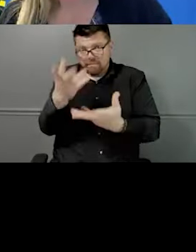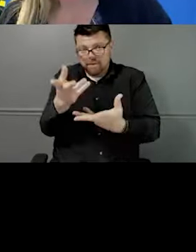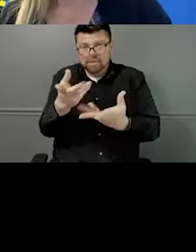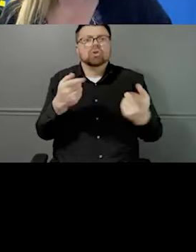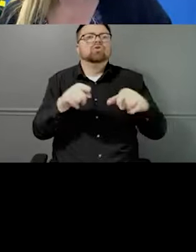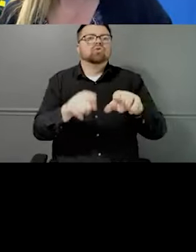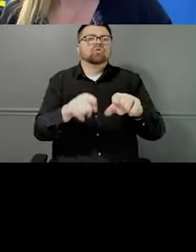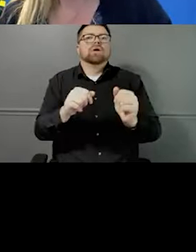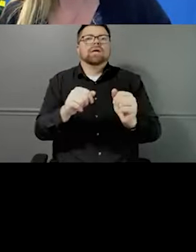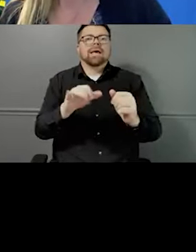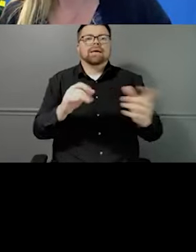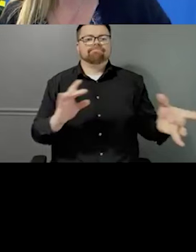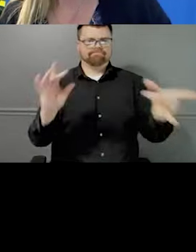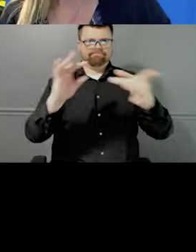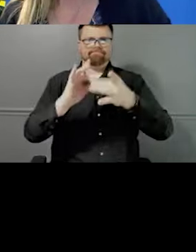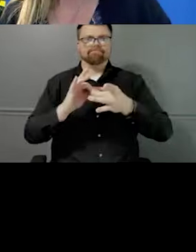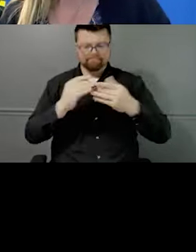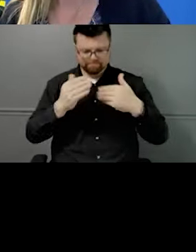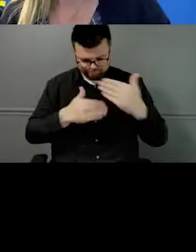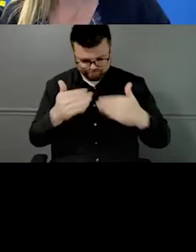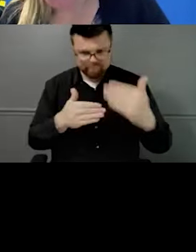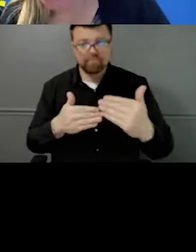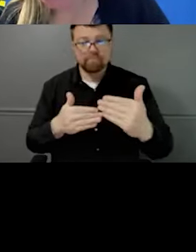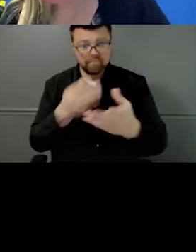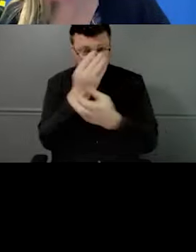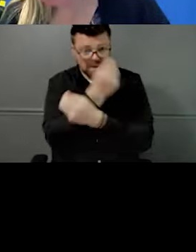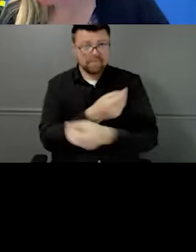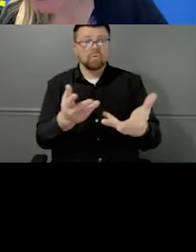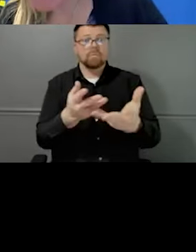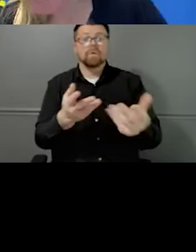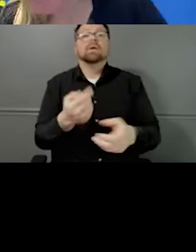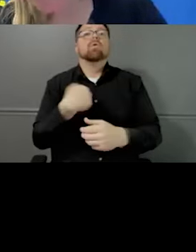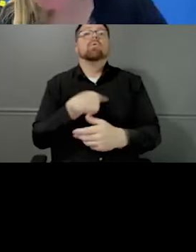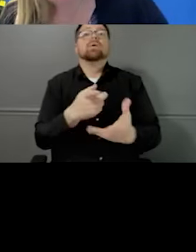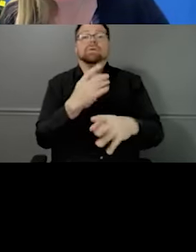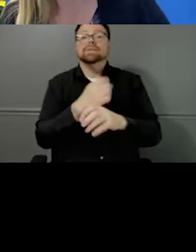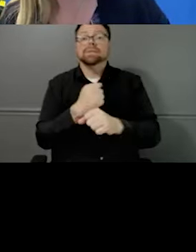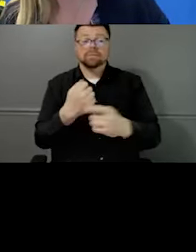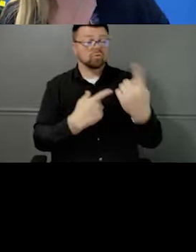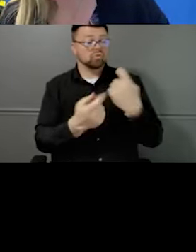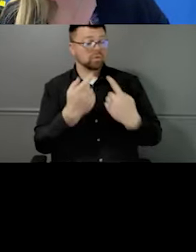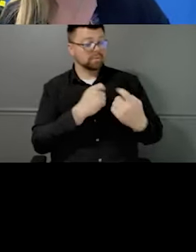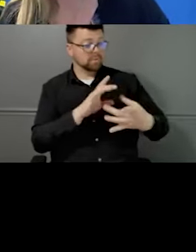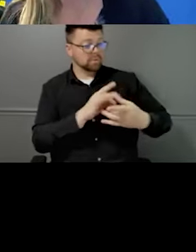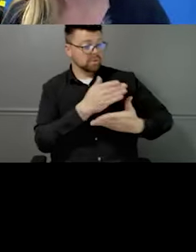Now, I will tell you that we are receiving questions on some of these components of consulting.